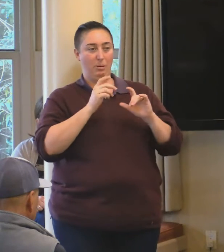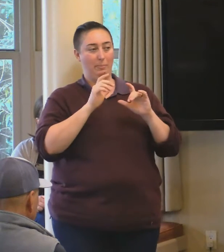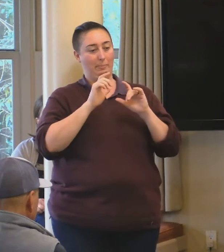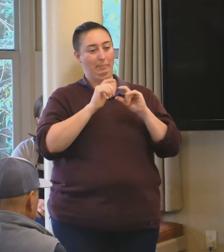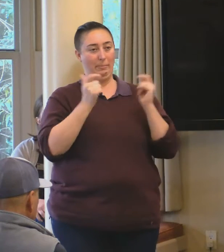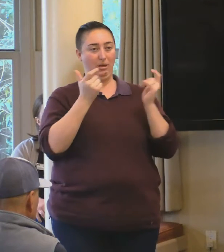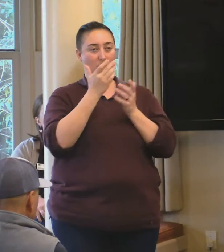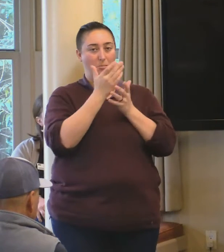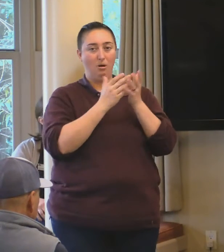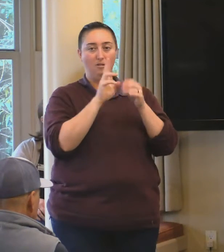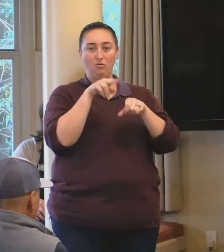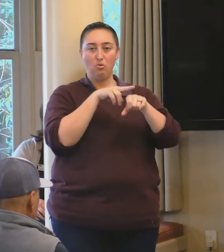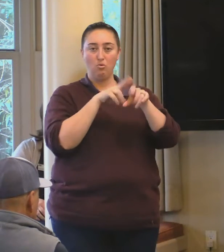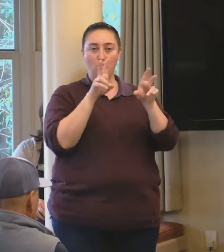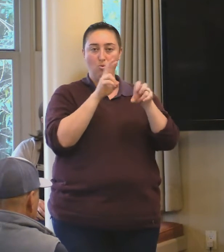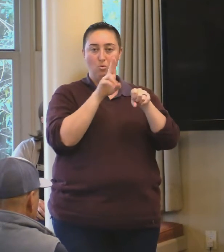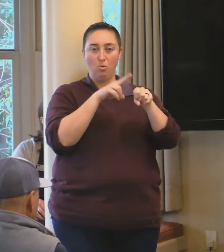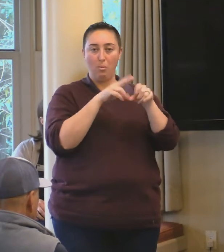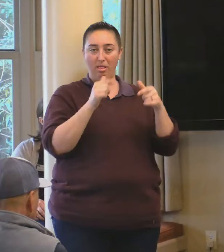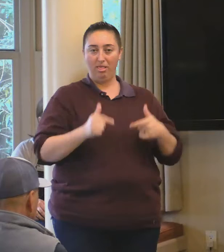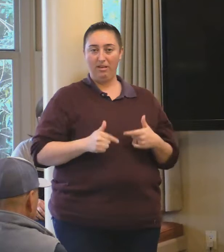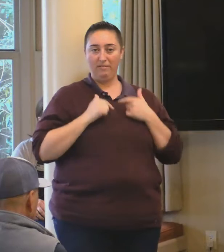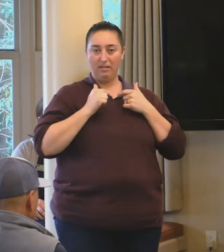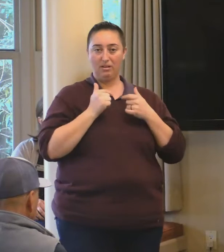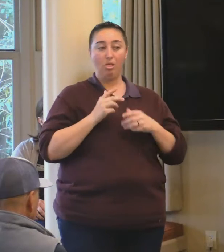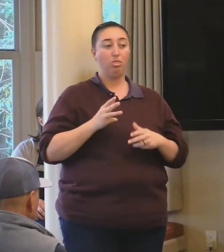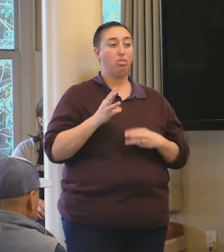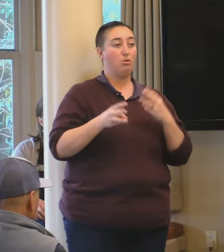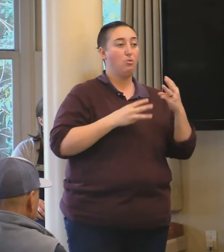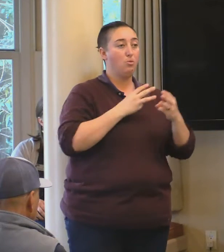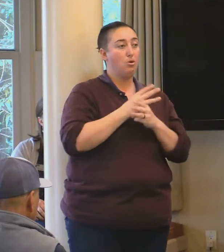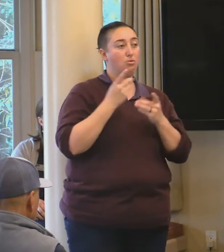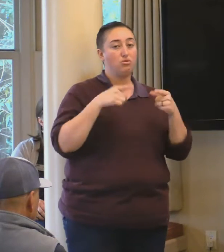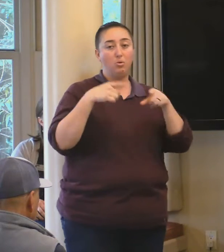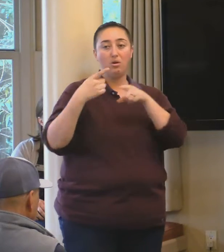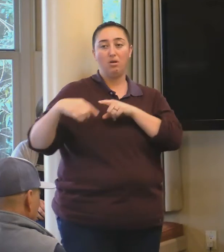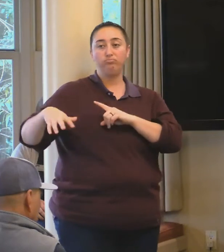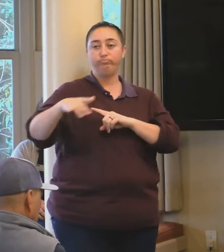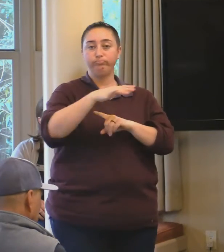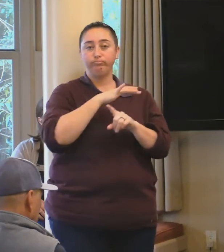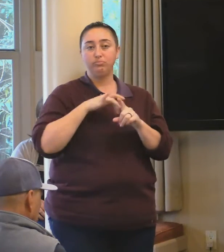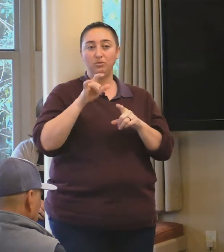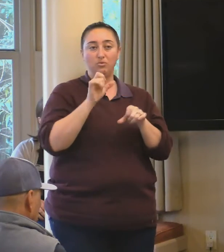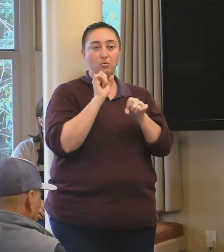normal living. There is a world going on around you that you